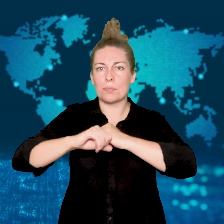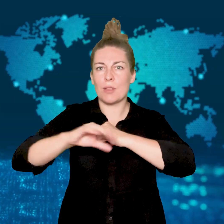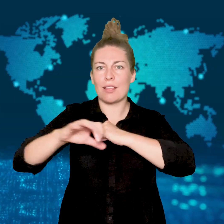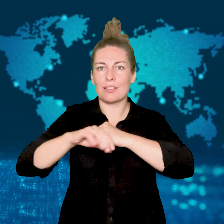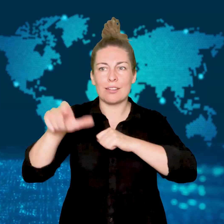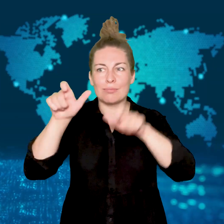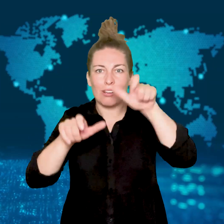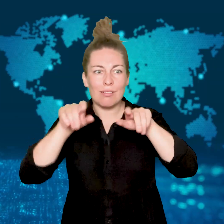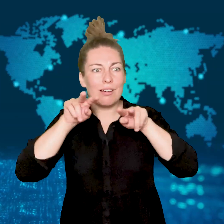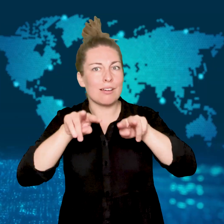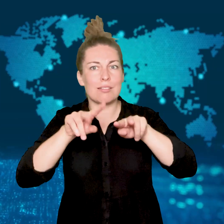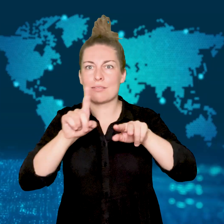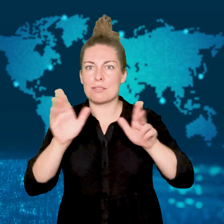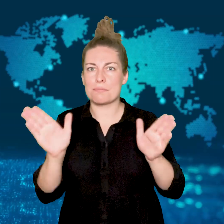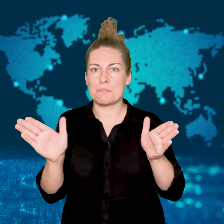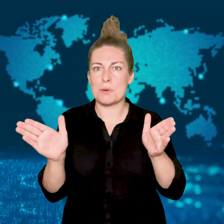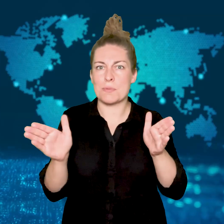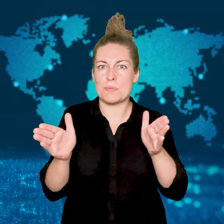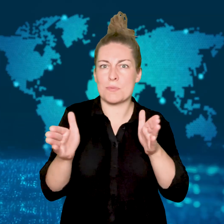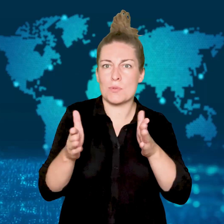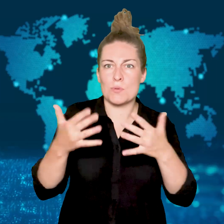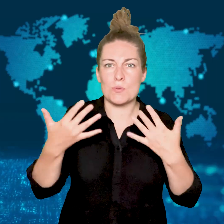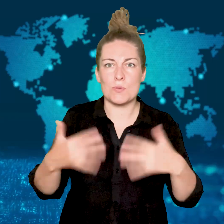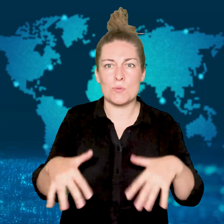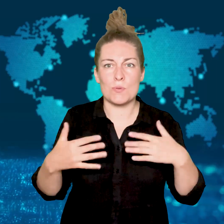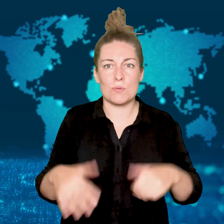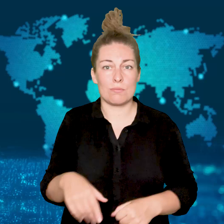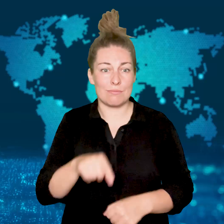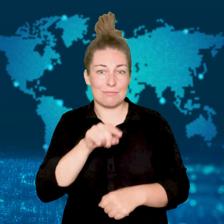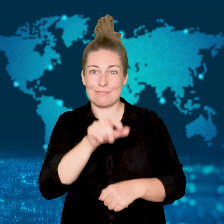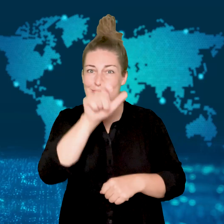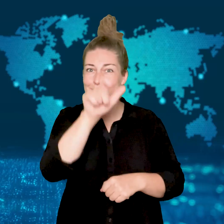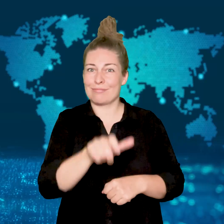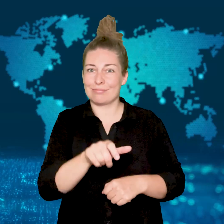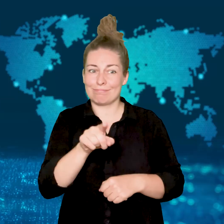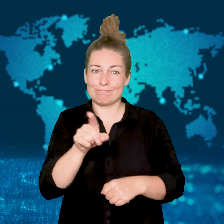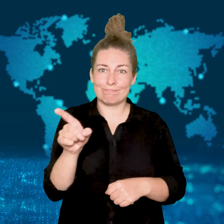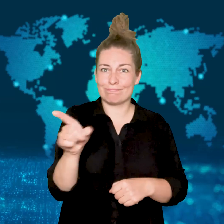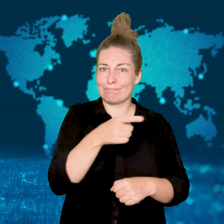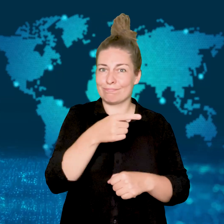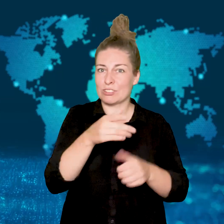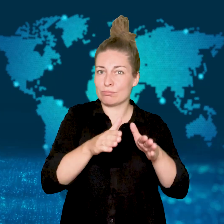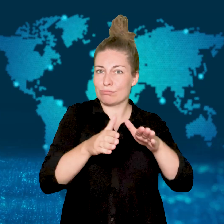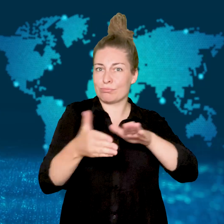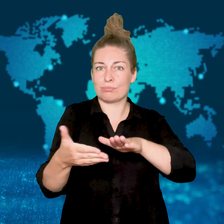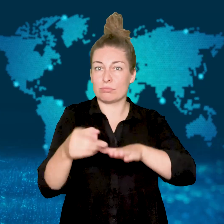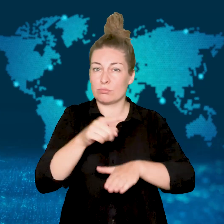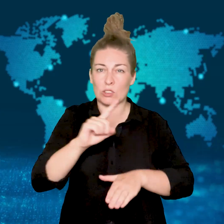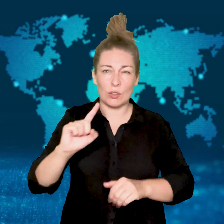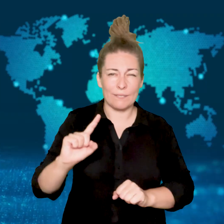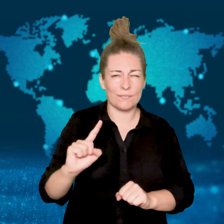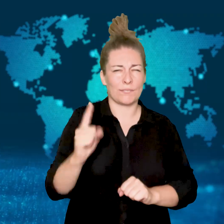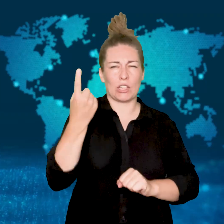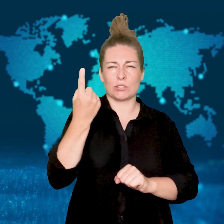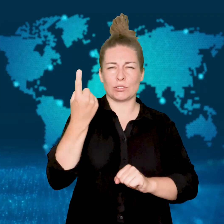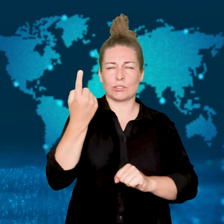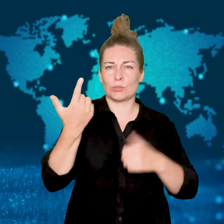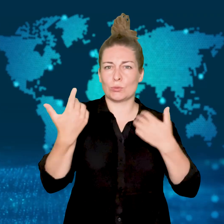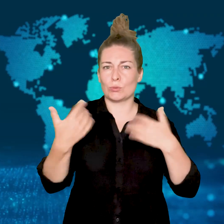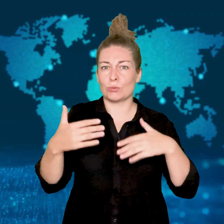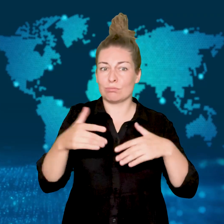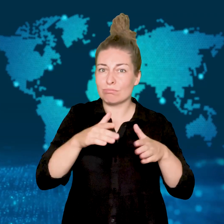He is the first to be sentenced to death because of his tweets.